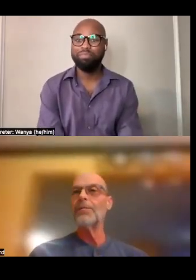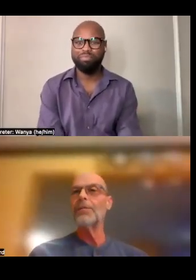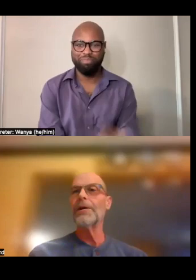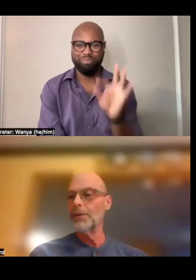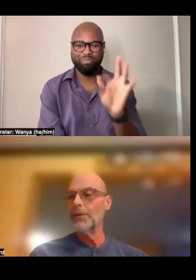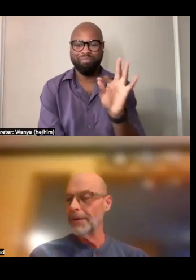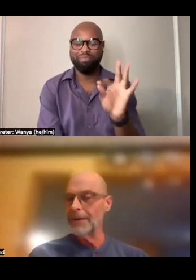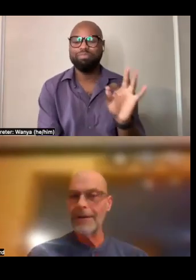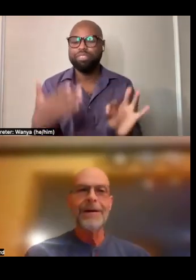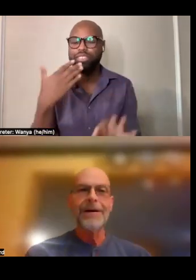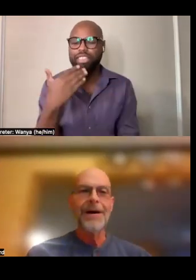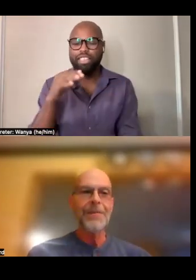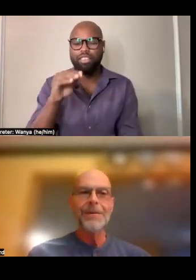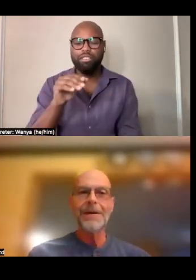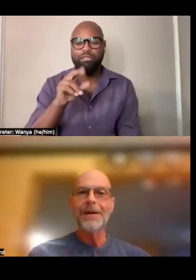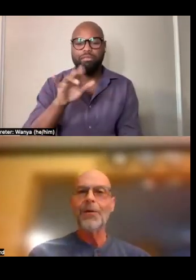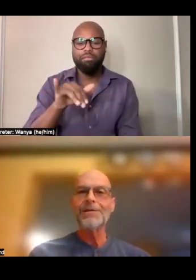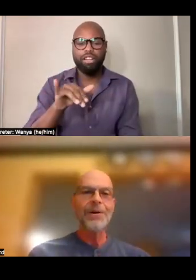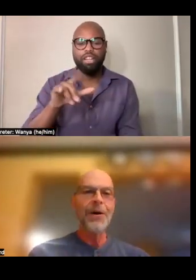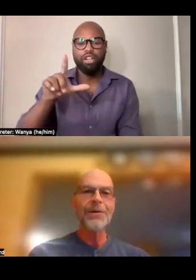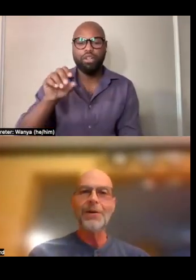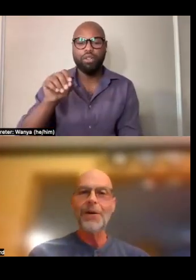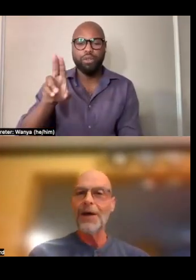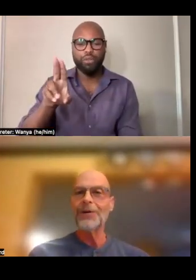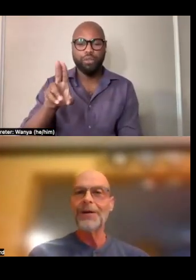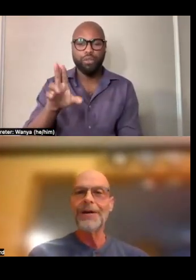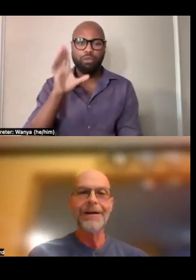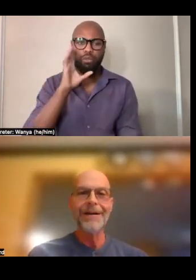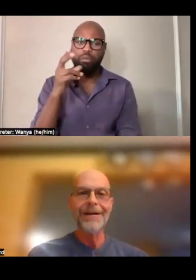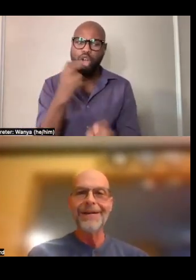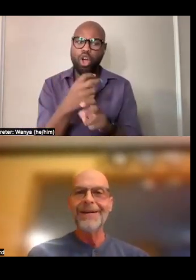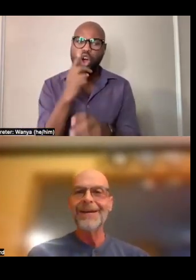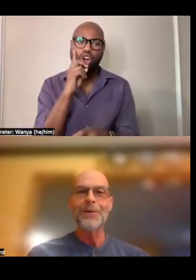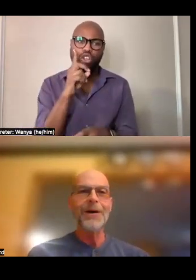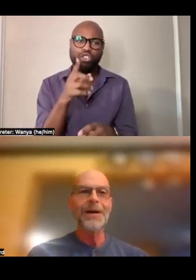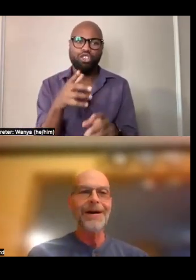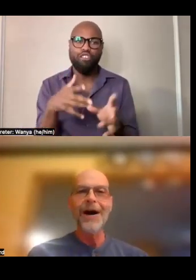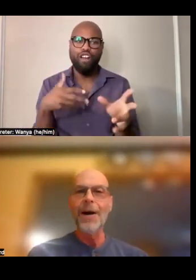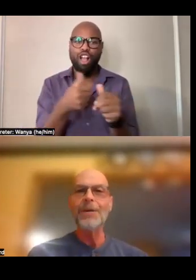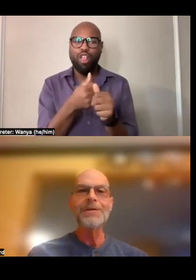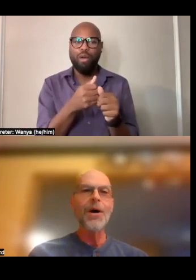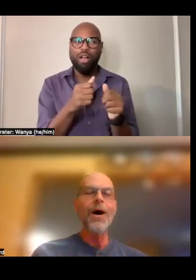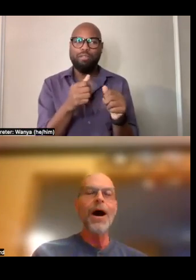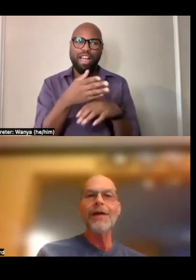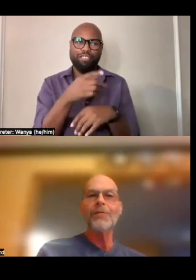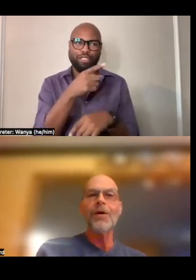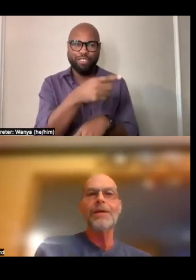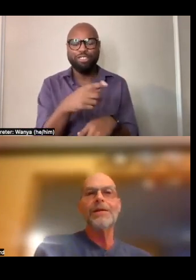Mary Lou. Boy it's gonna be hard to go after anyway. So, hi everyone.